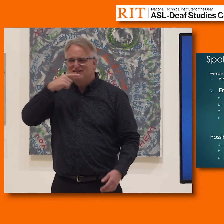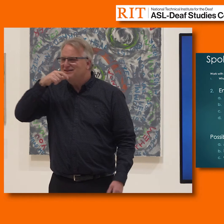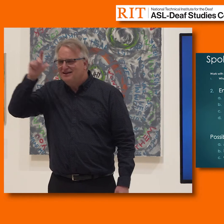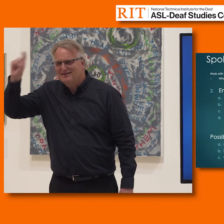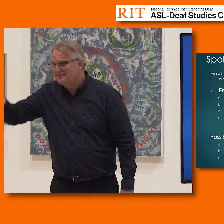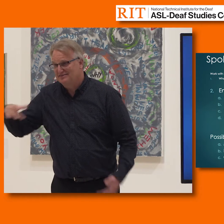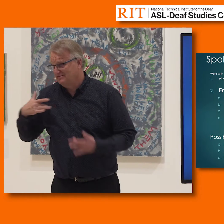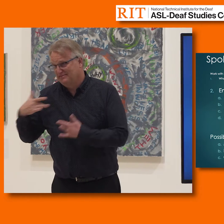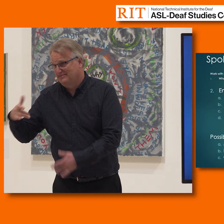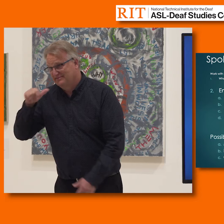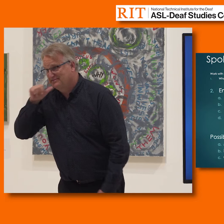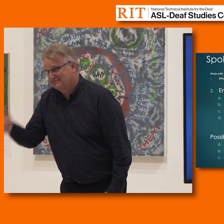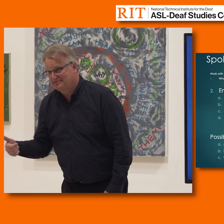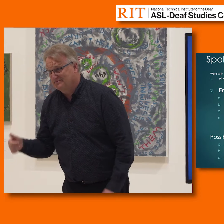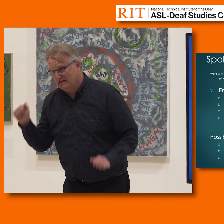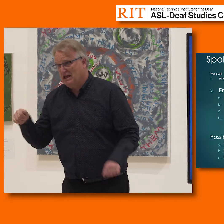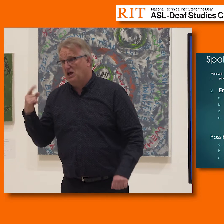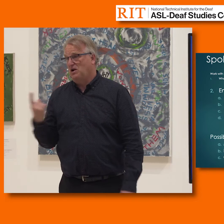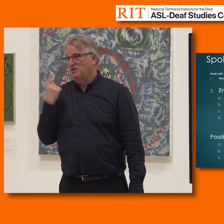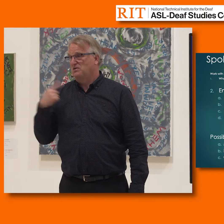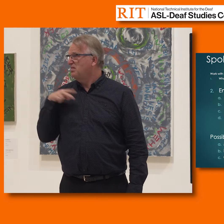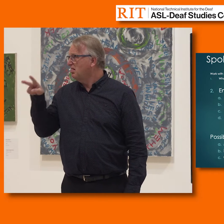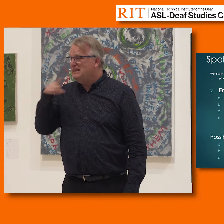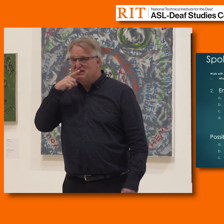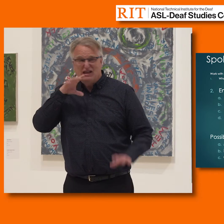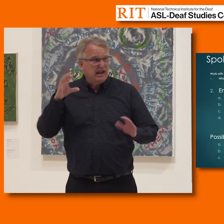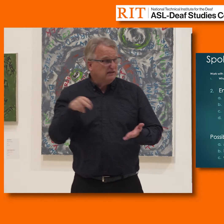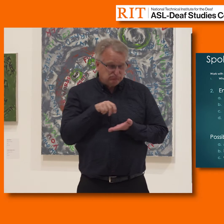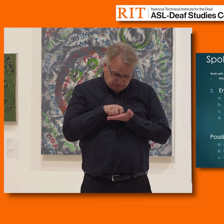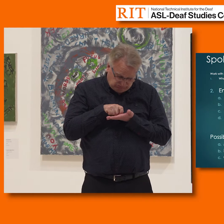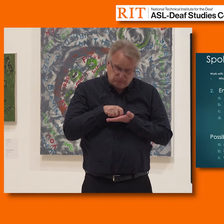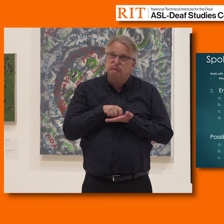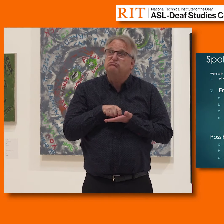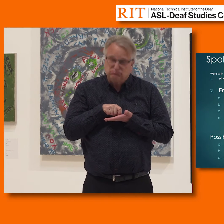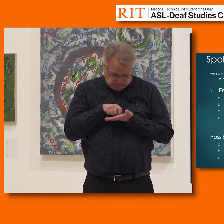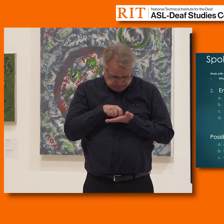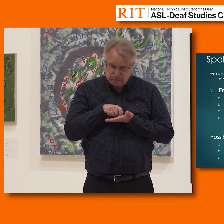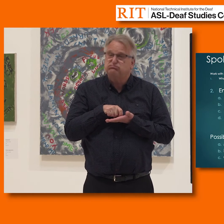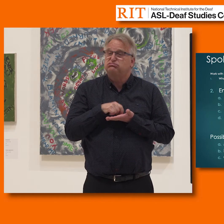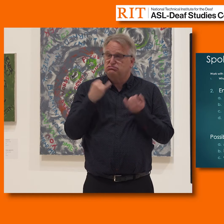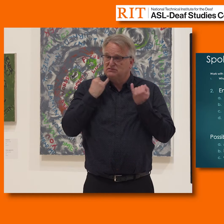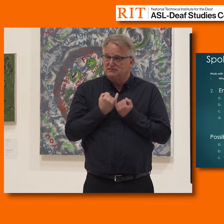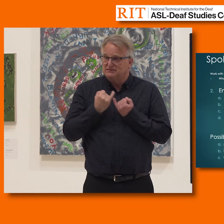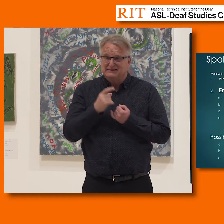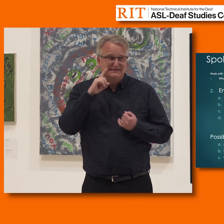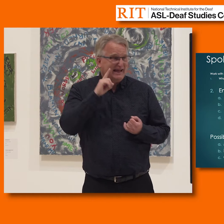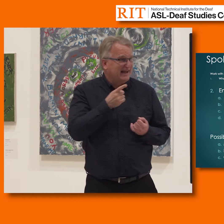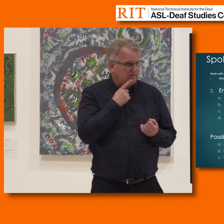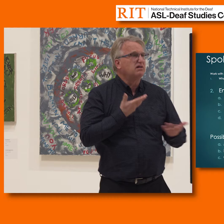Dance with the Deaf person, so to speak, throughout your interpretation, right? Many times I'll look amongst my colleagues.